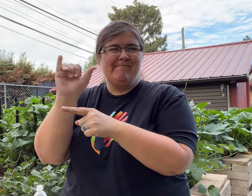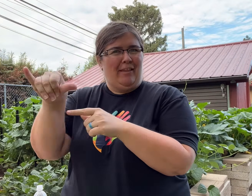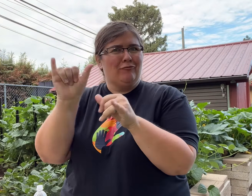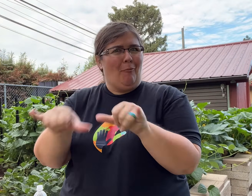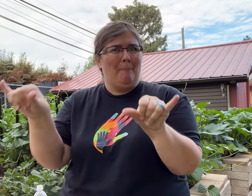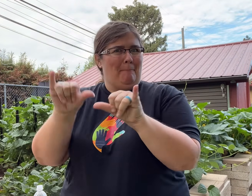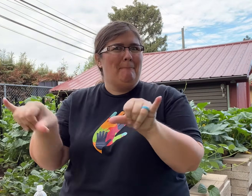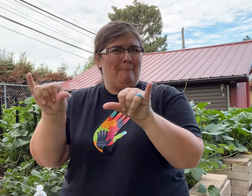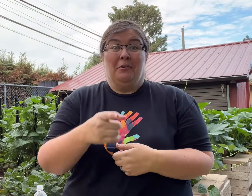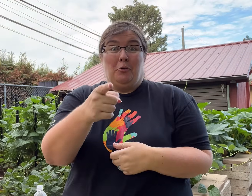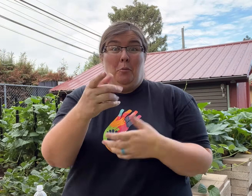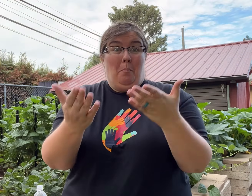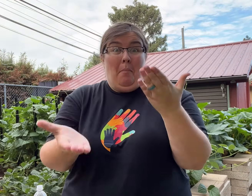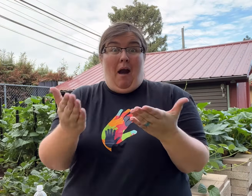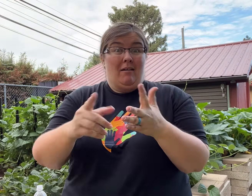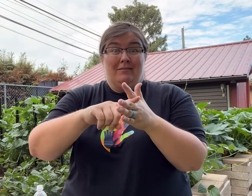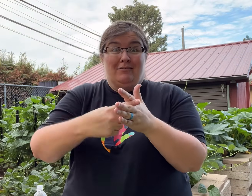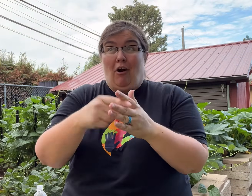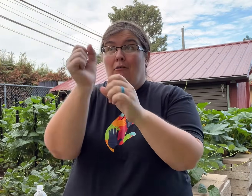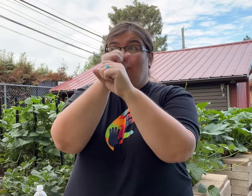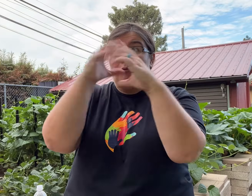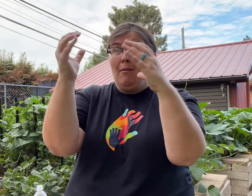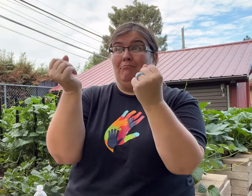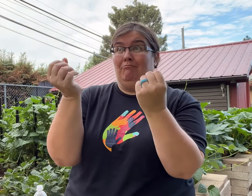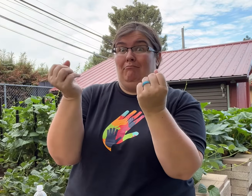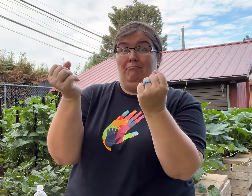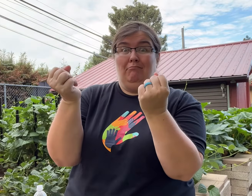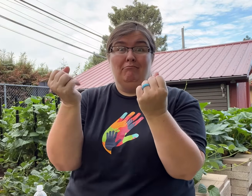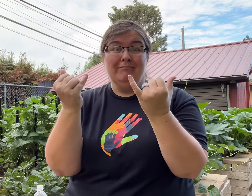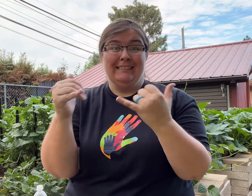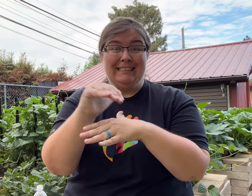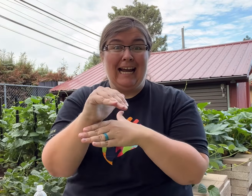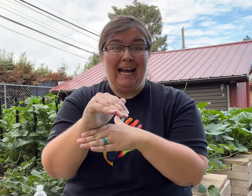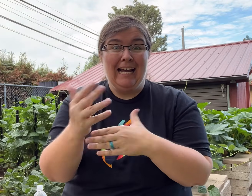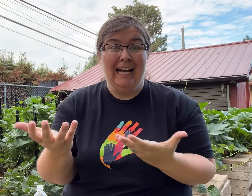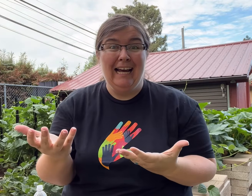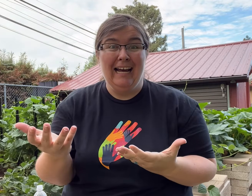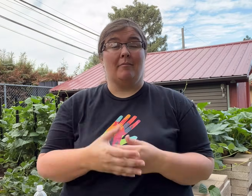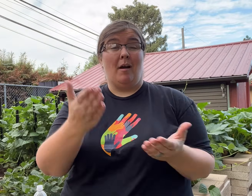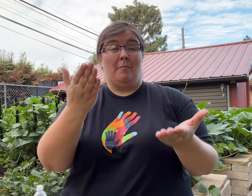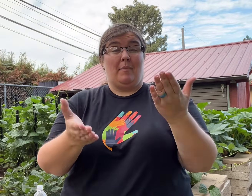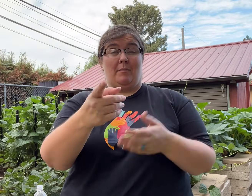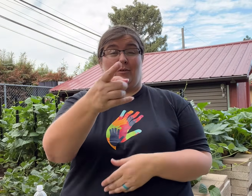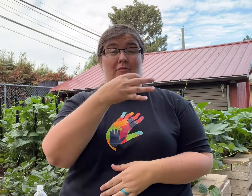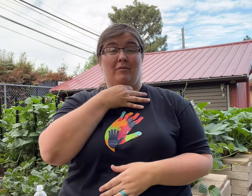the night and that's a very common thing. So you might start dreaming in sign tonight! So